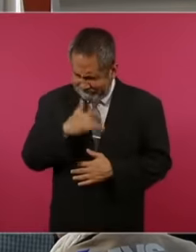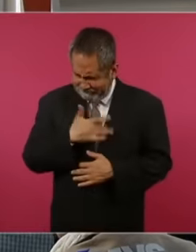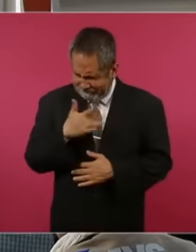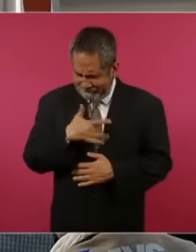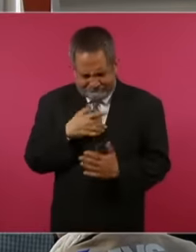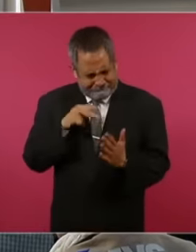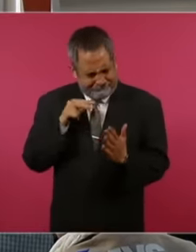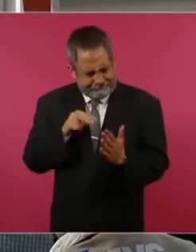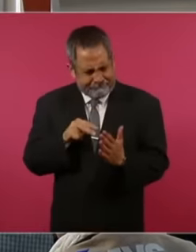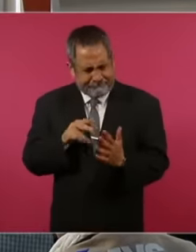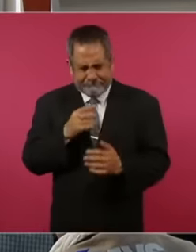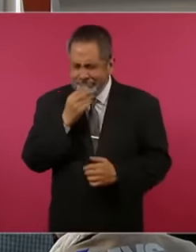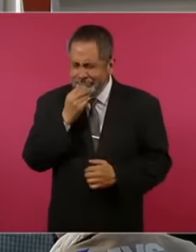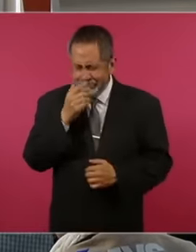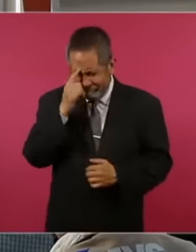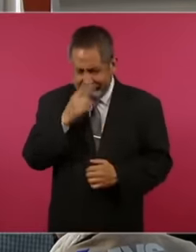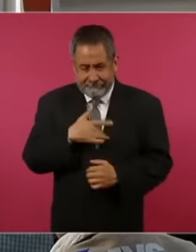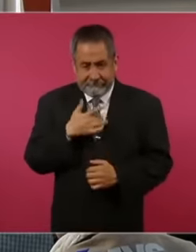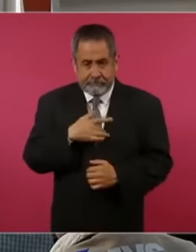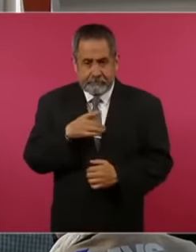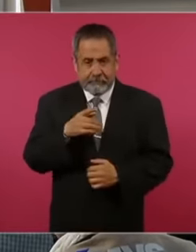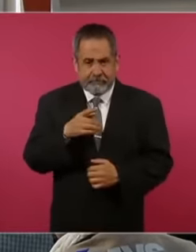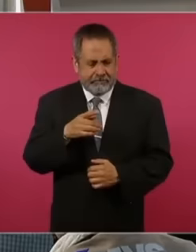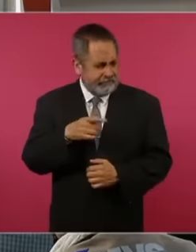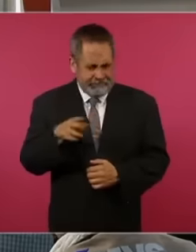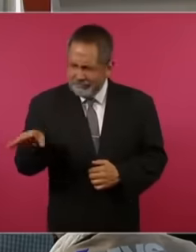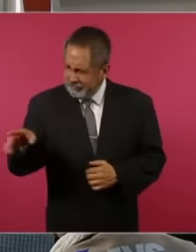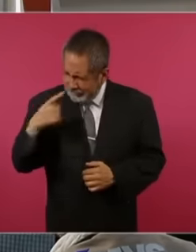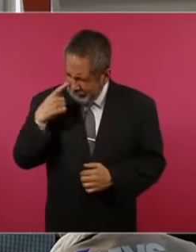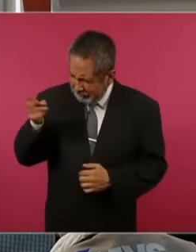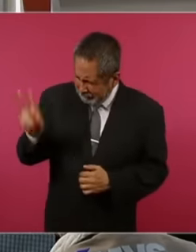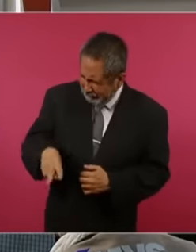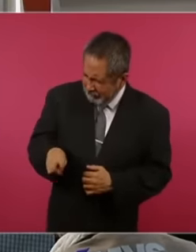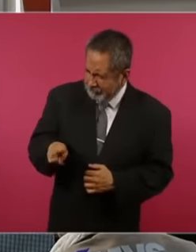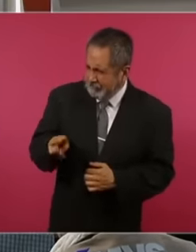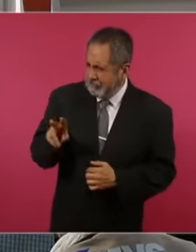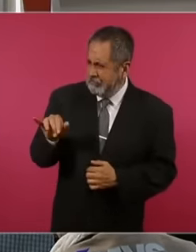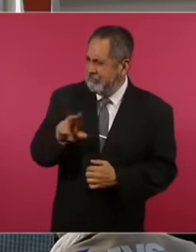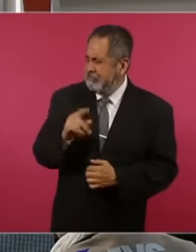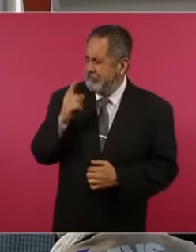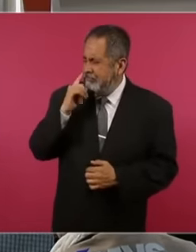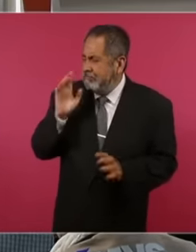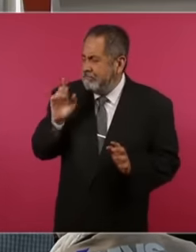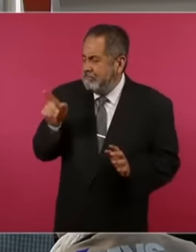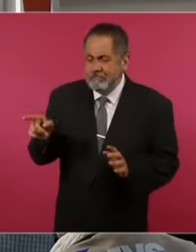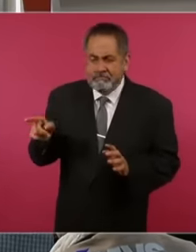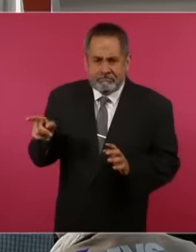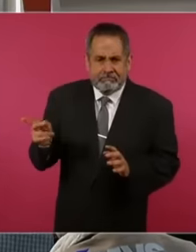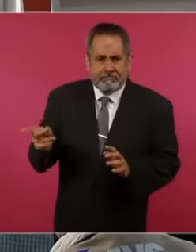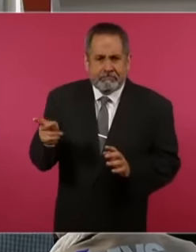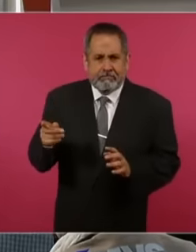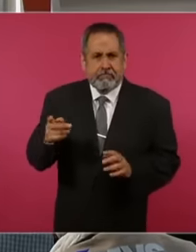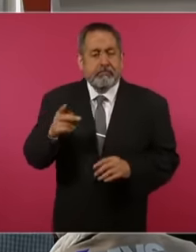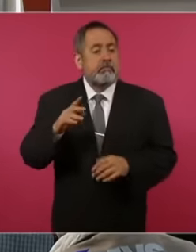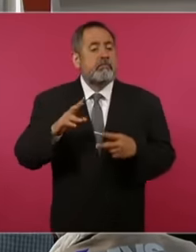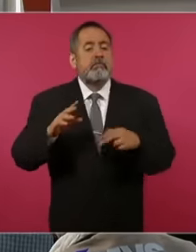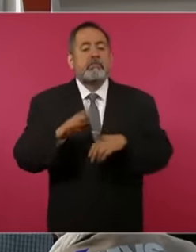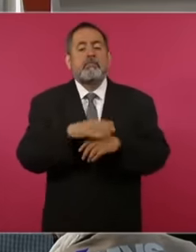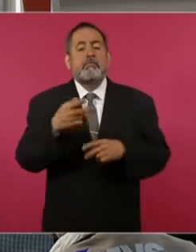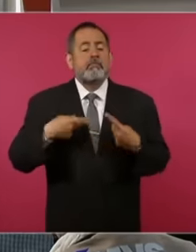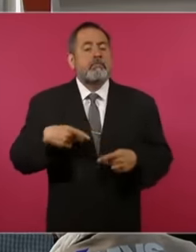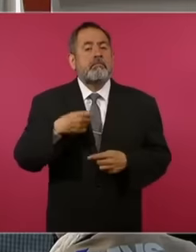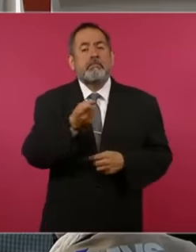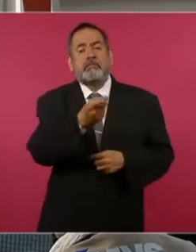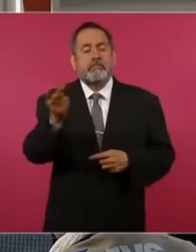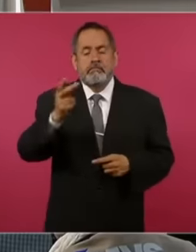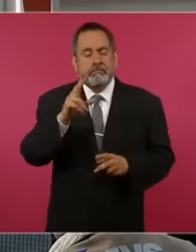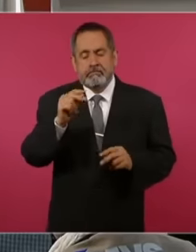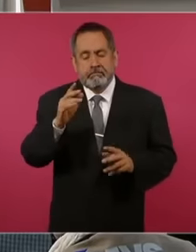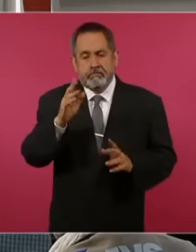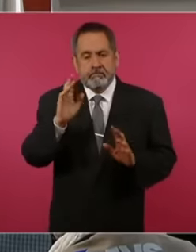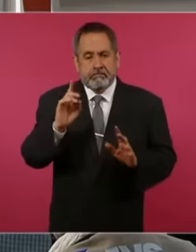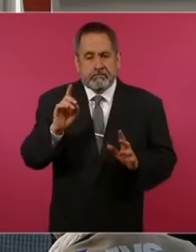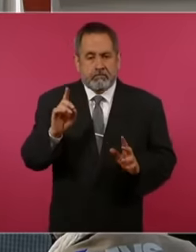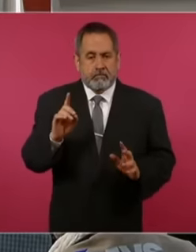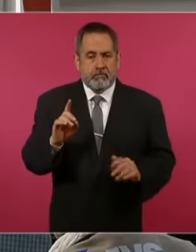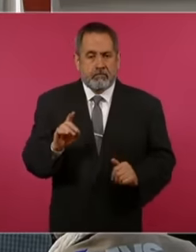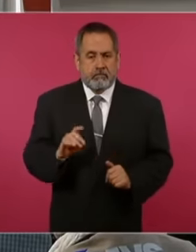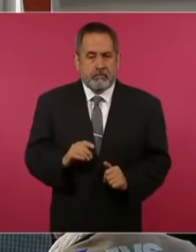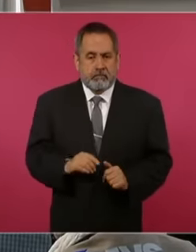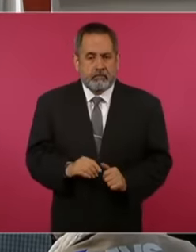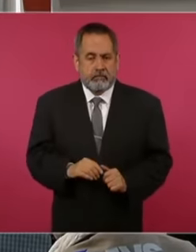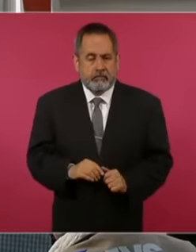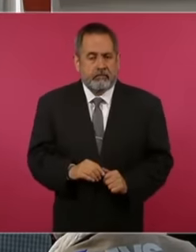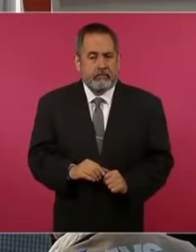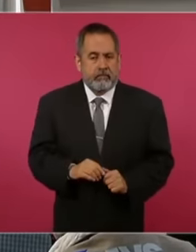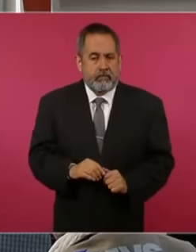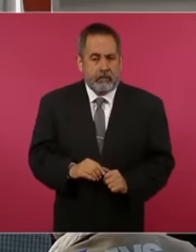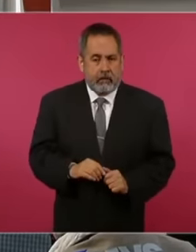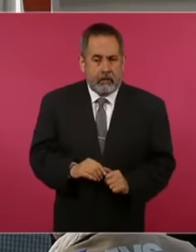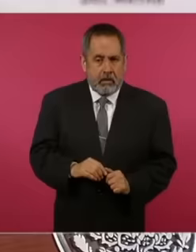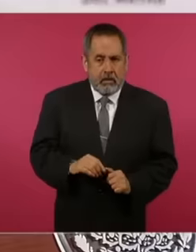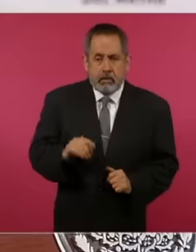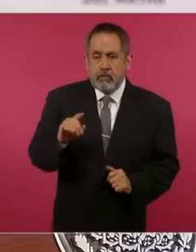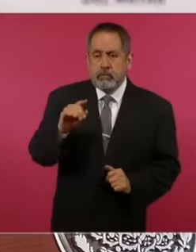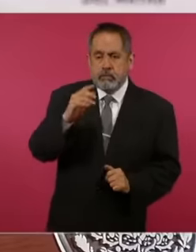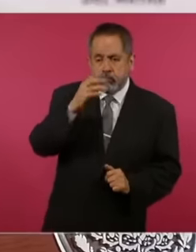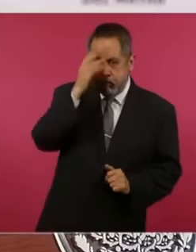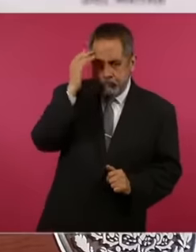to see if it is true? There is a reason why people don't don't know. These